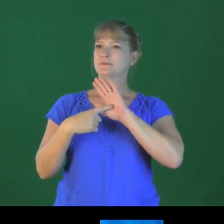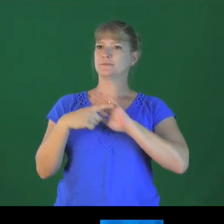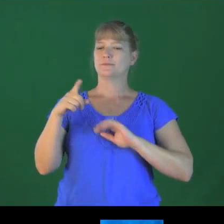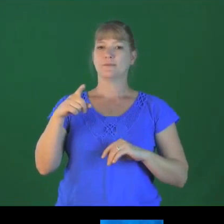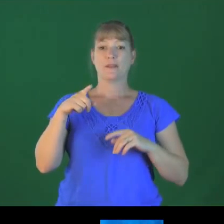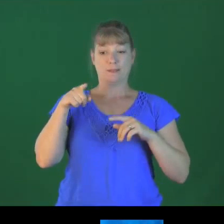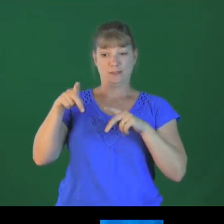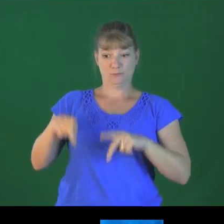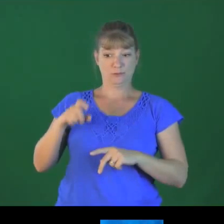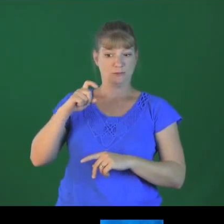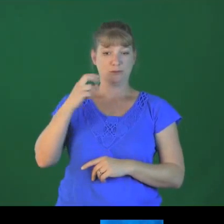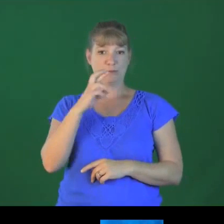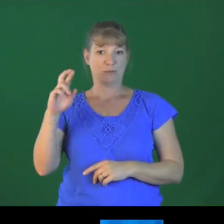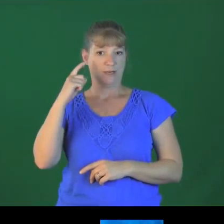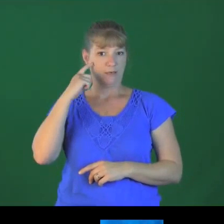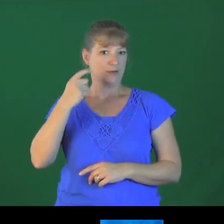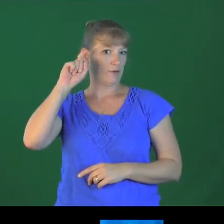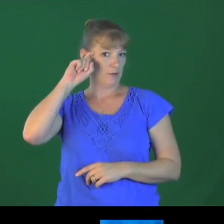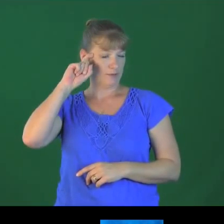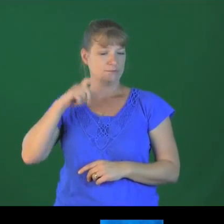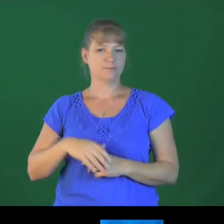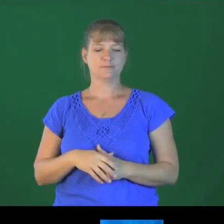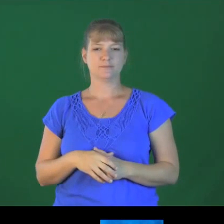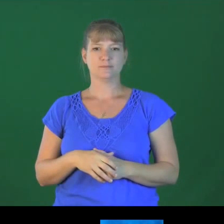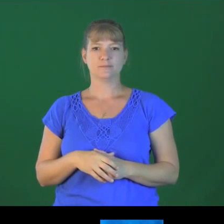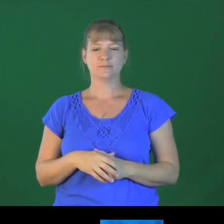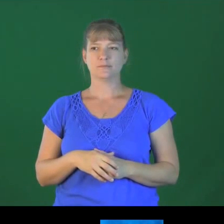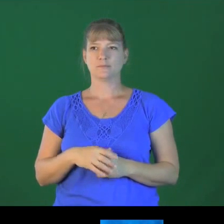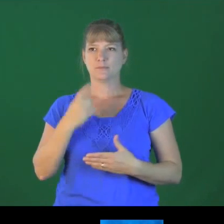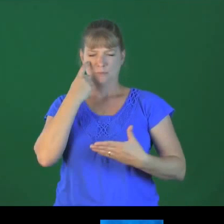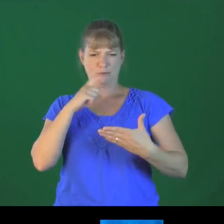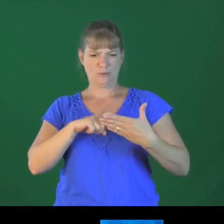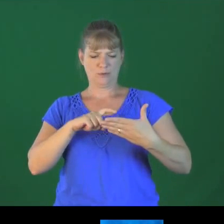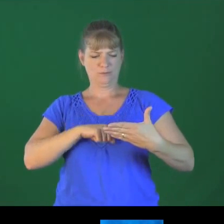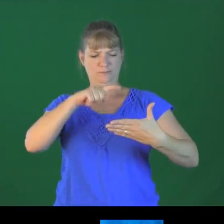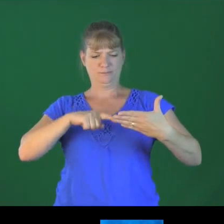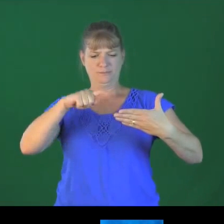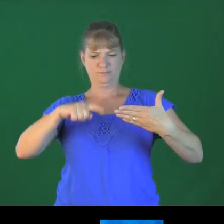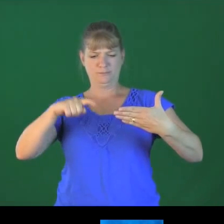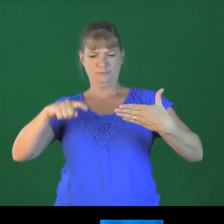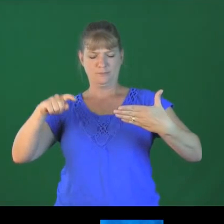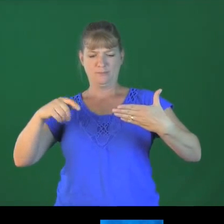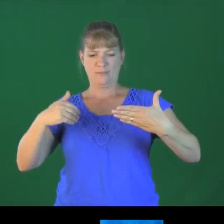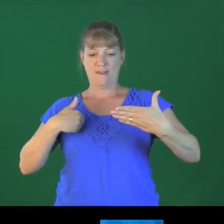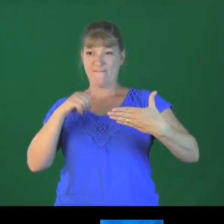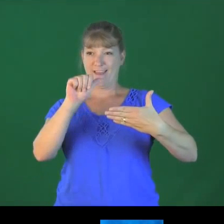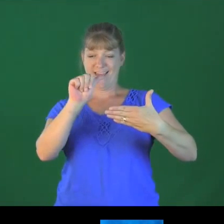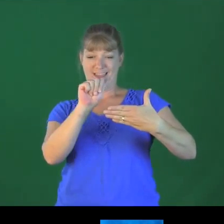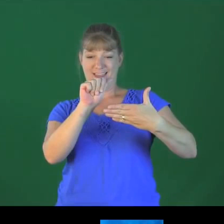a hearing aid in the right ear. But as you can see on the audiogram, where it has the 'A's,